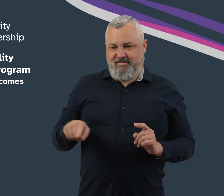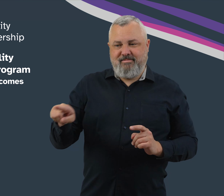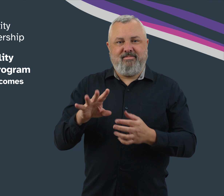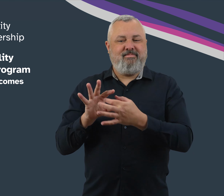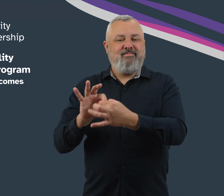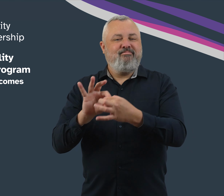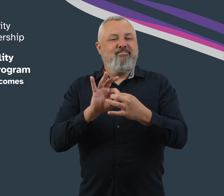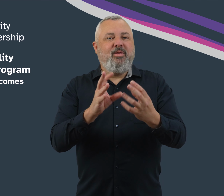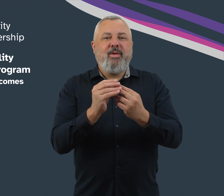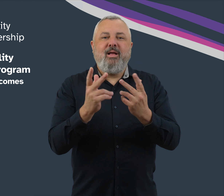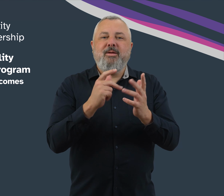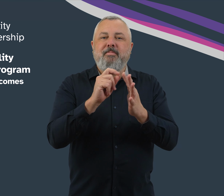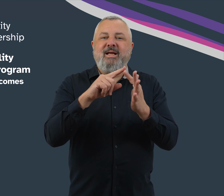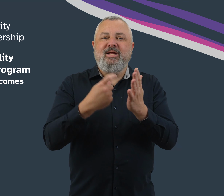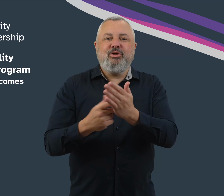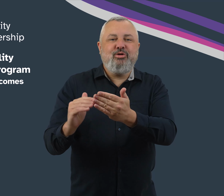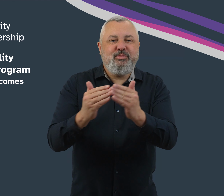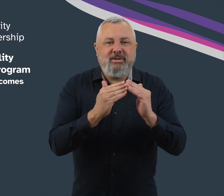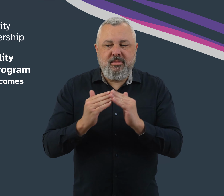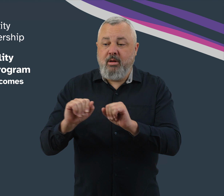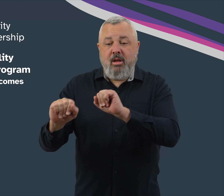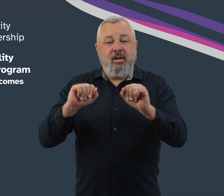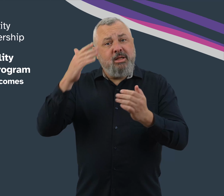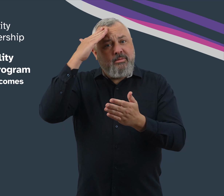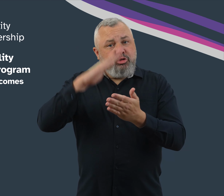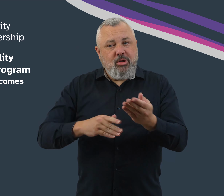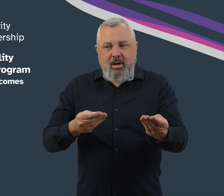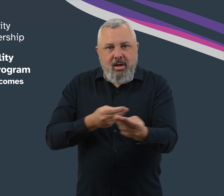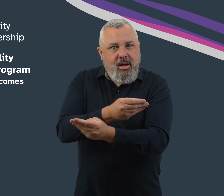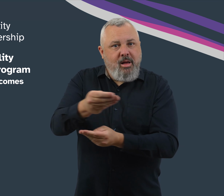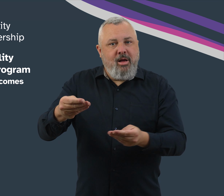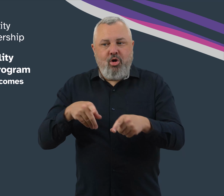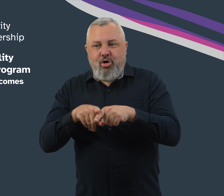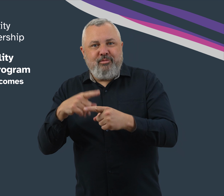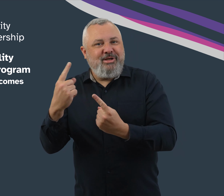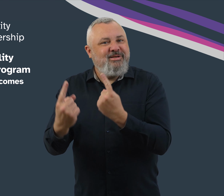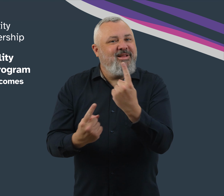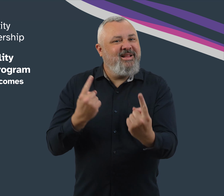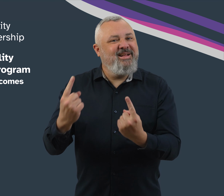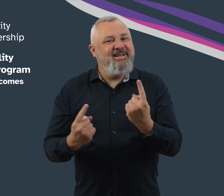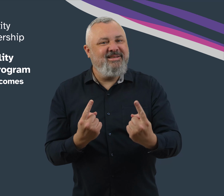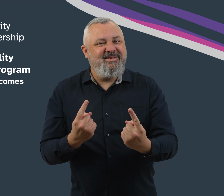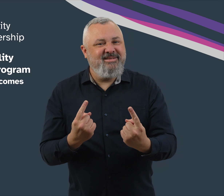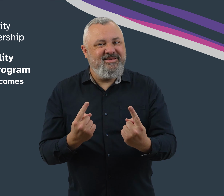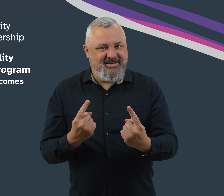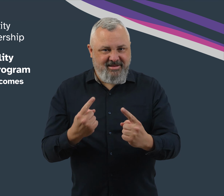connect with a community of peers to share and learn from each other,